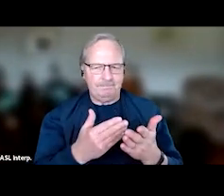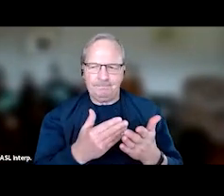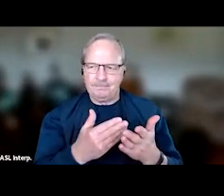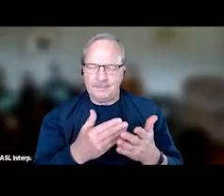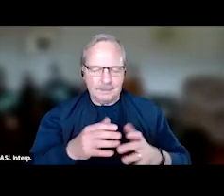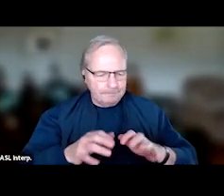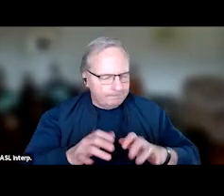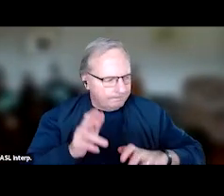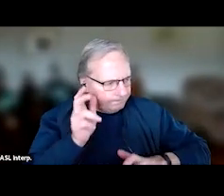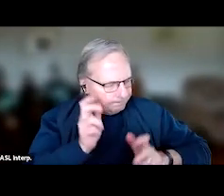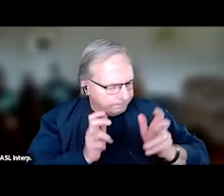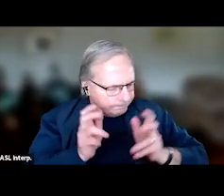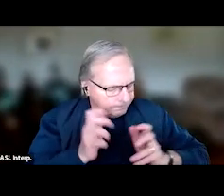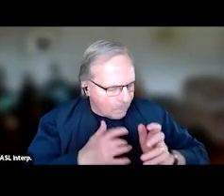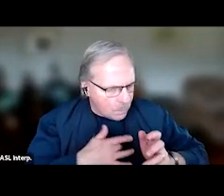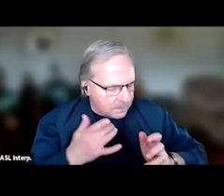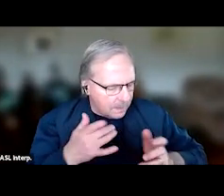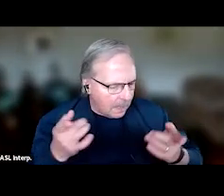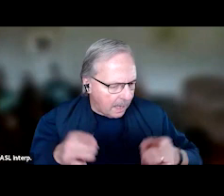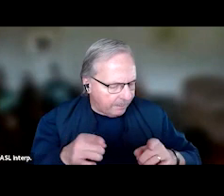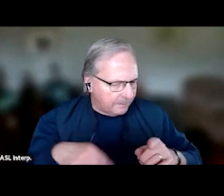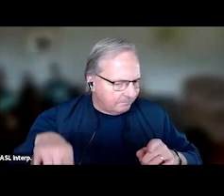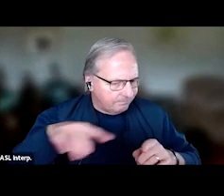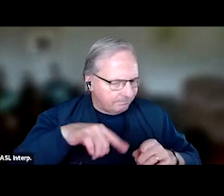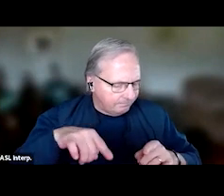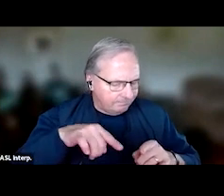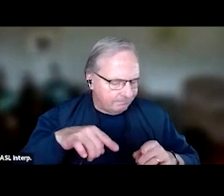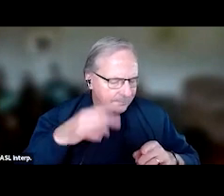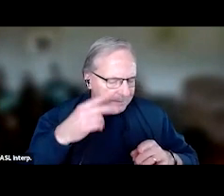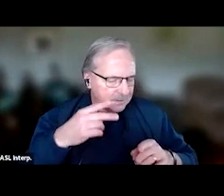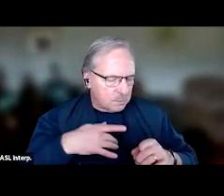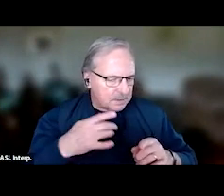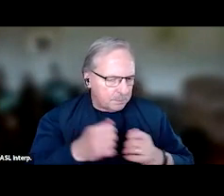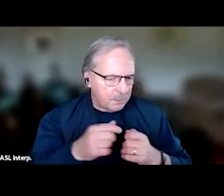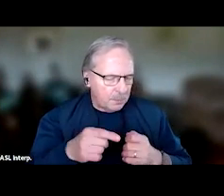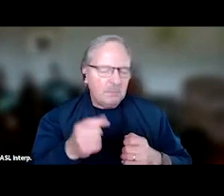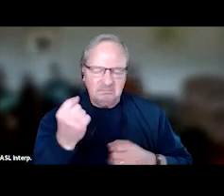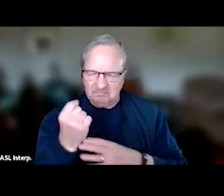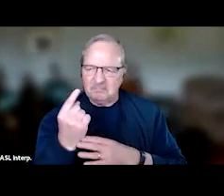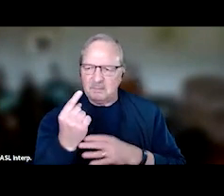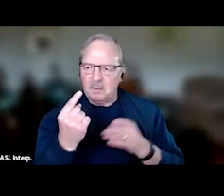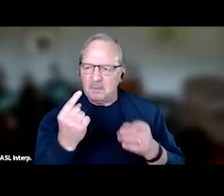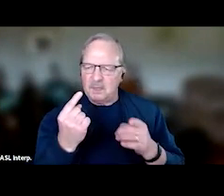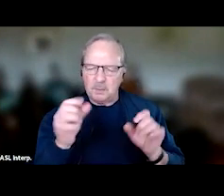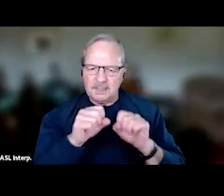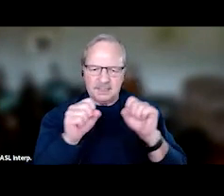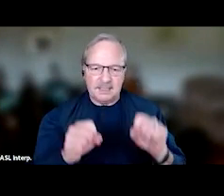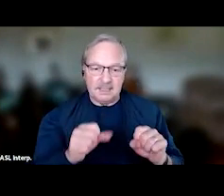and get a sense of where you all are, and completely understandable that these would be systems you're just not that familiar with